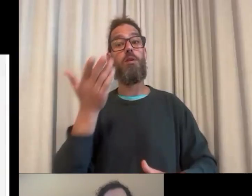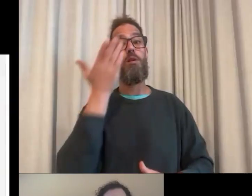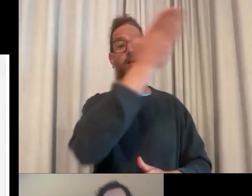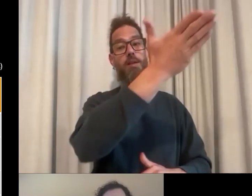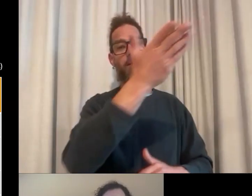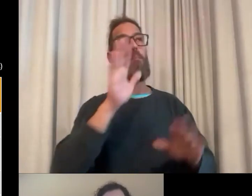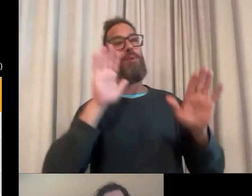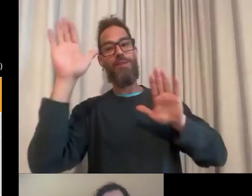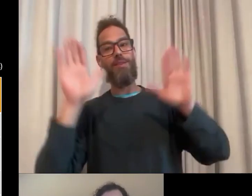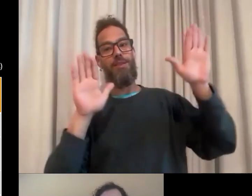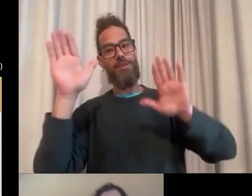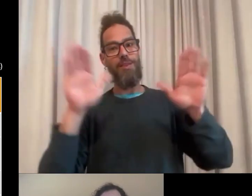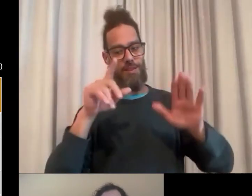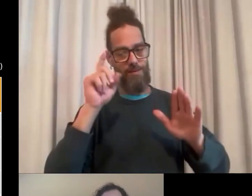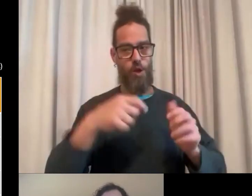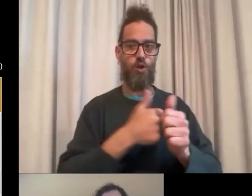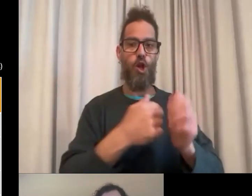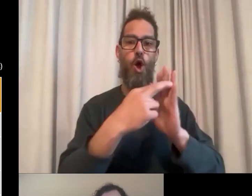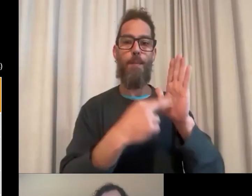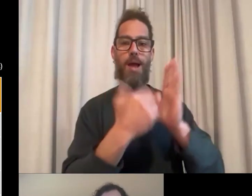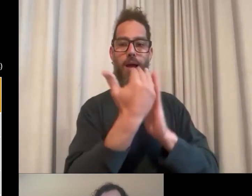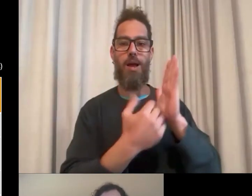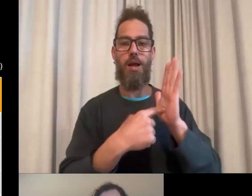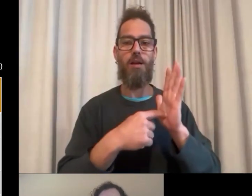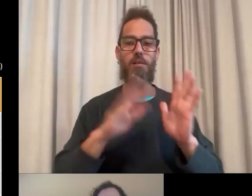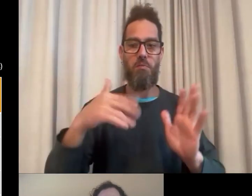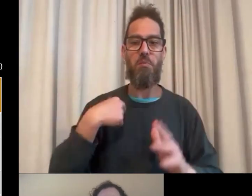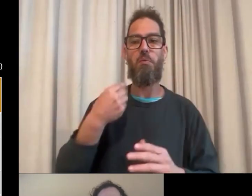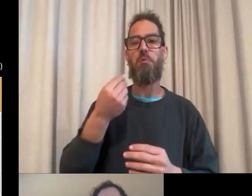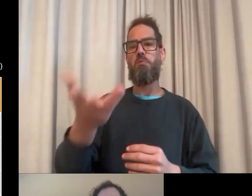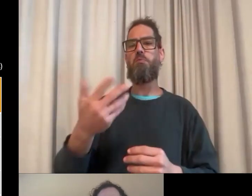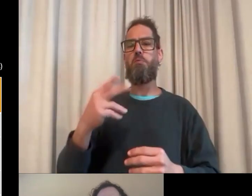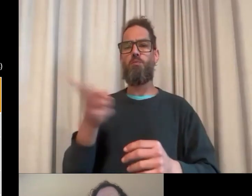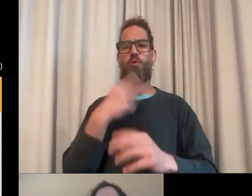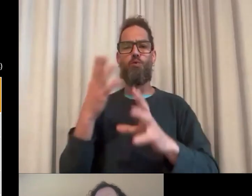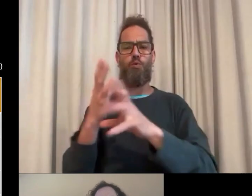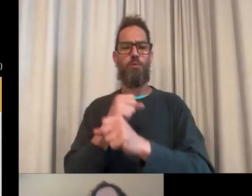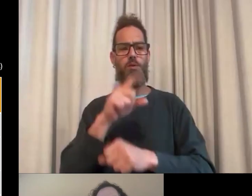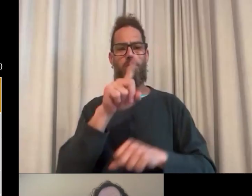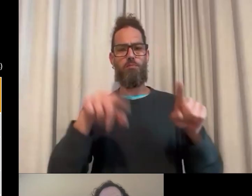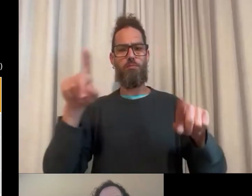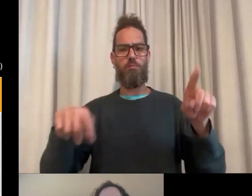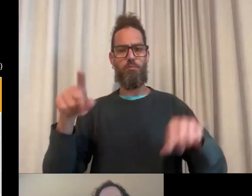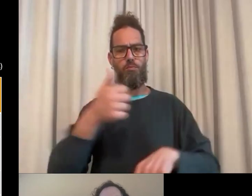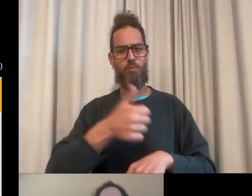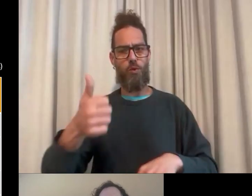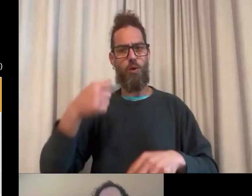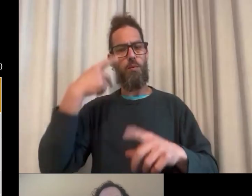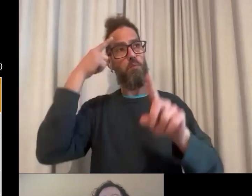So I've created a chart, and I'm going to describe this chart. But basically, what I've done is I've summarized all